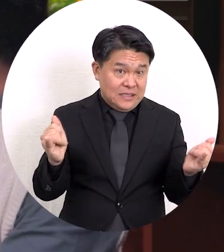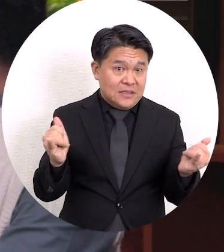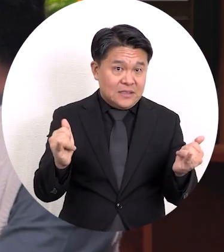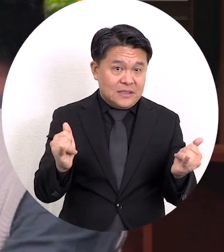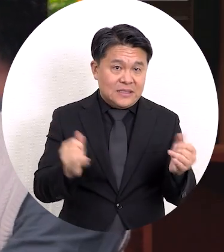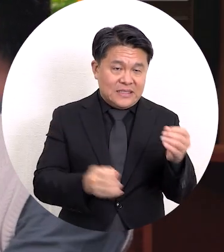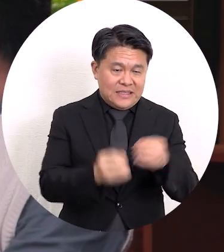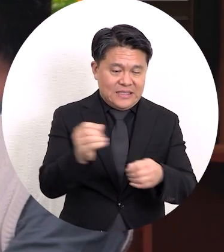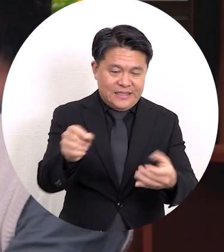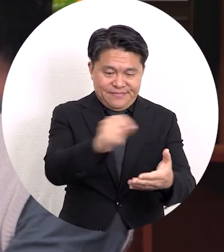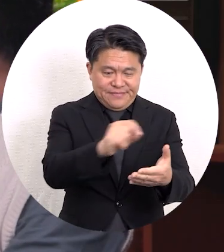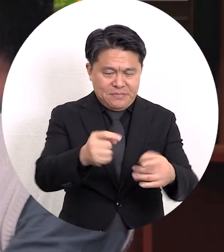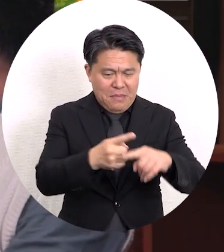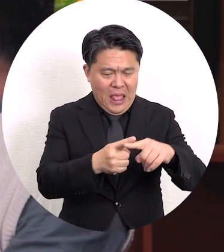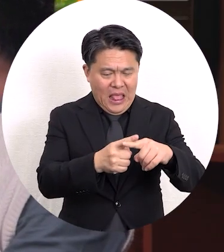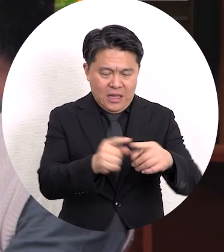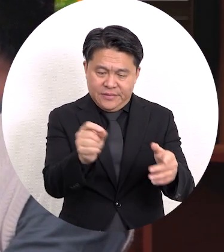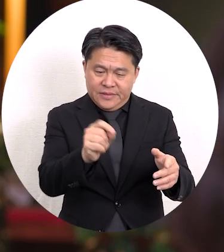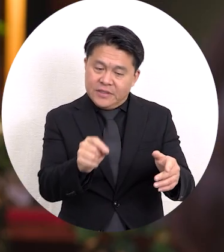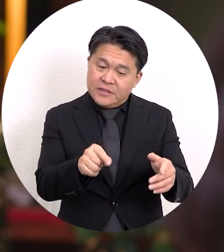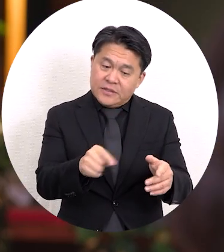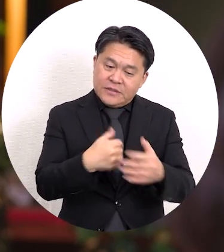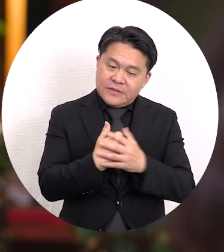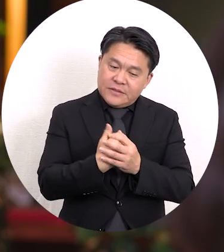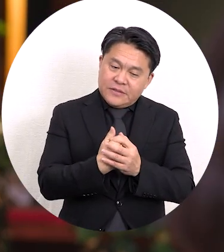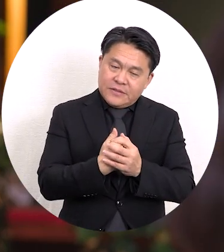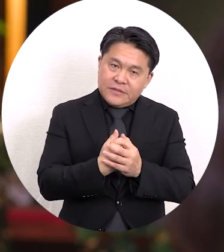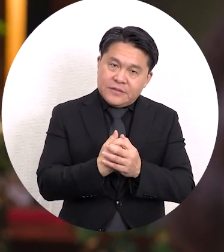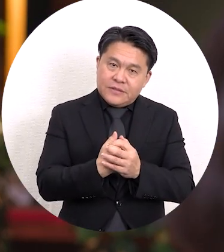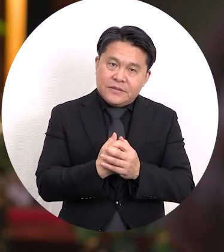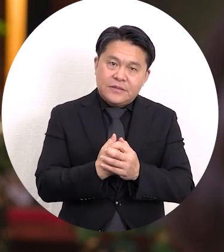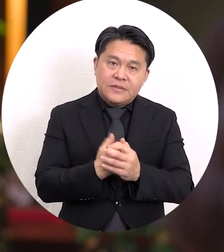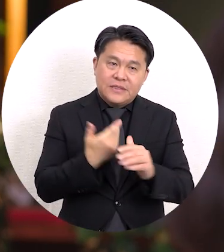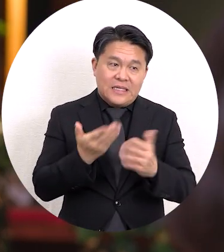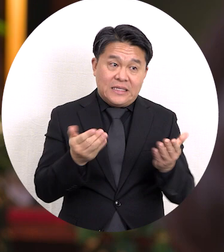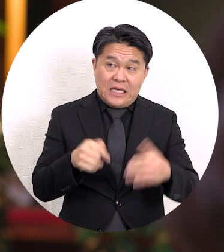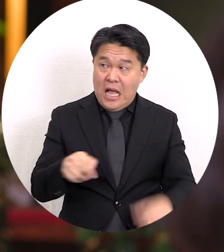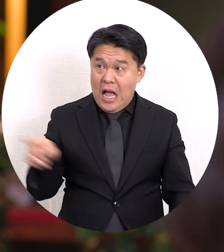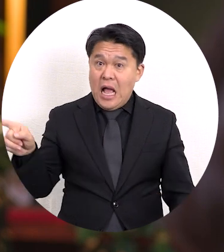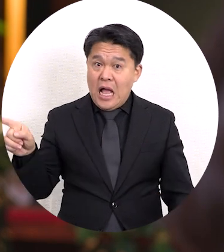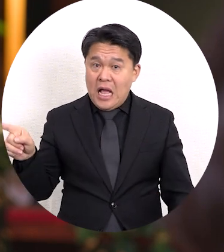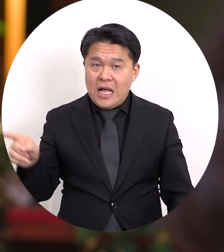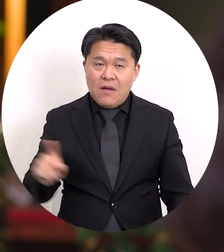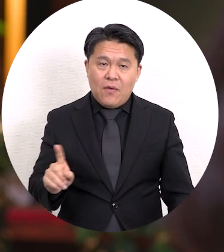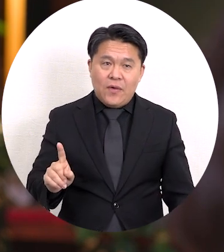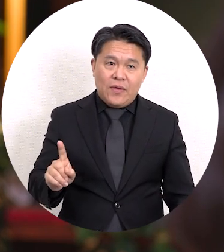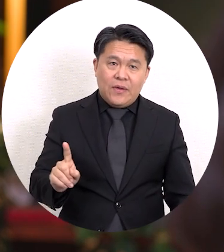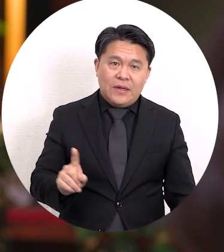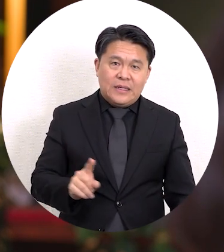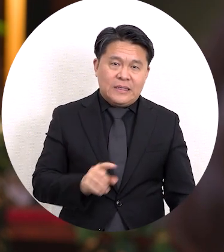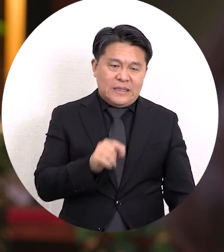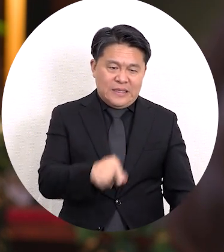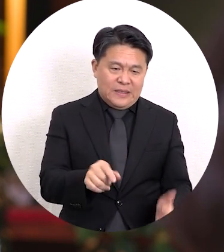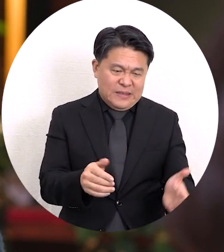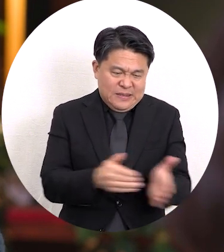writing a poem, and about halfway through, he needed to attend to something else.